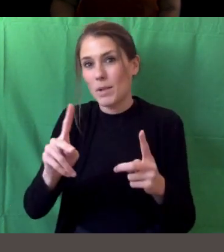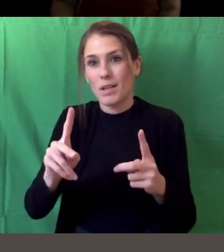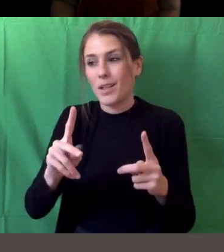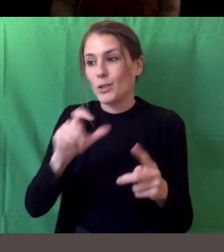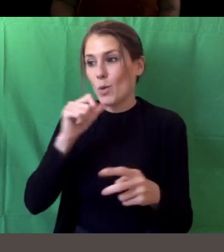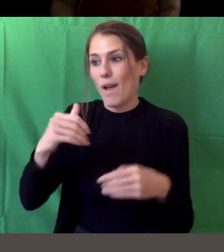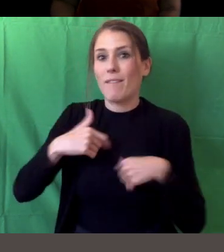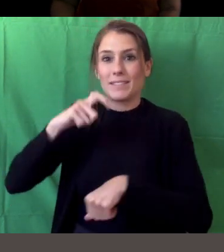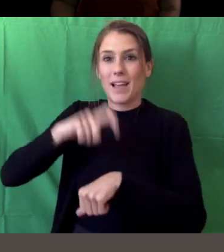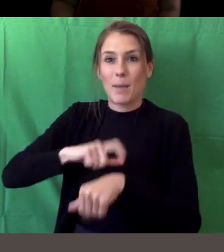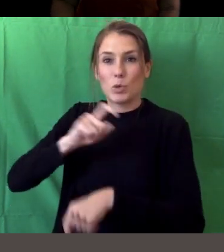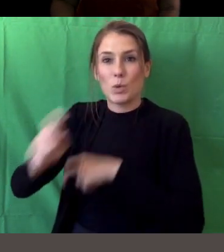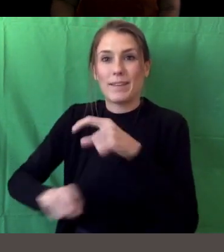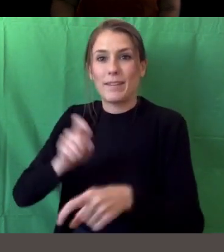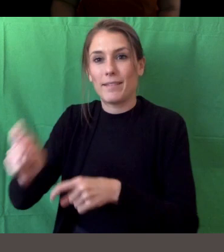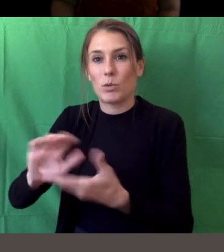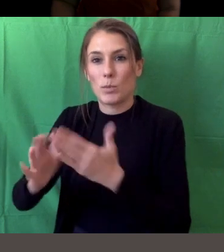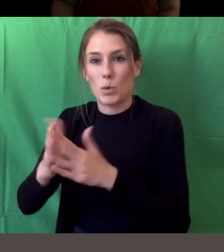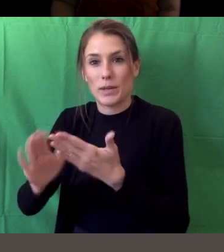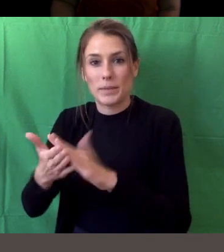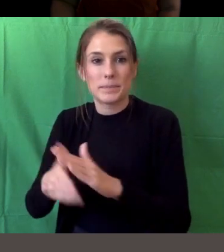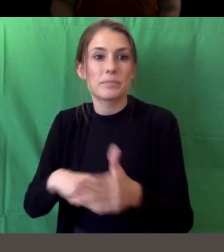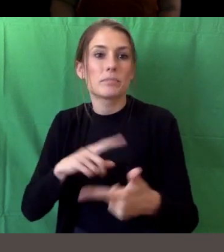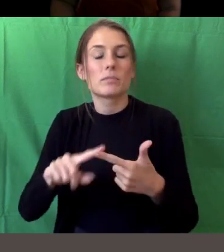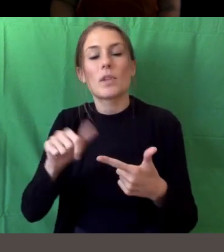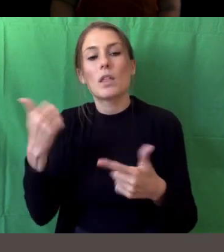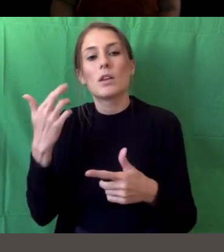They don't have the time to contribute to the community.